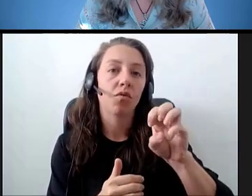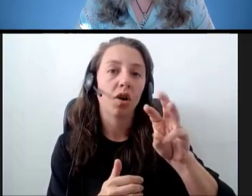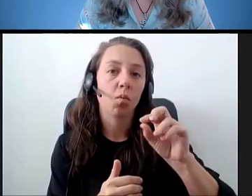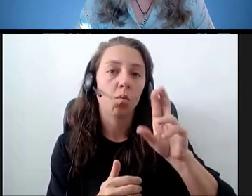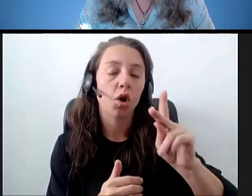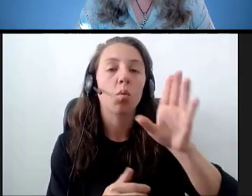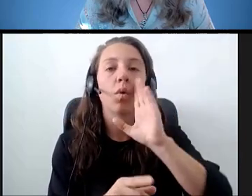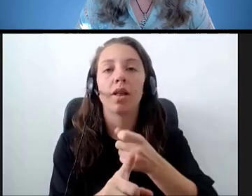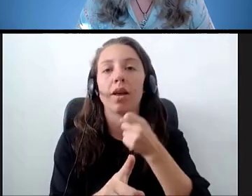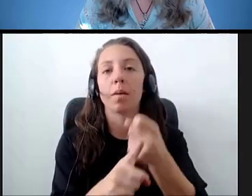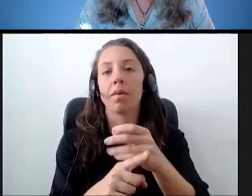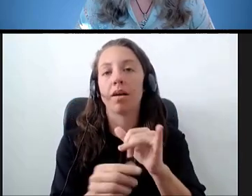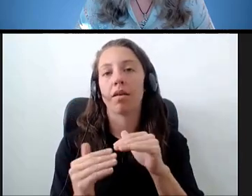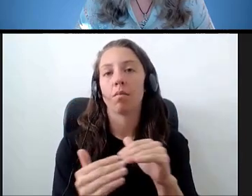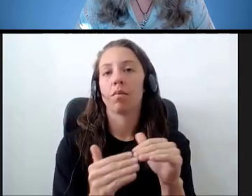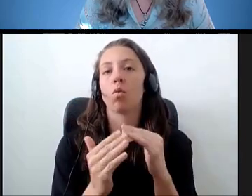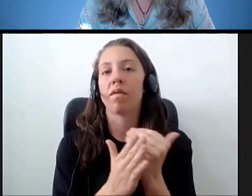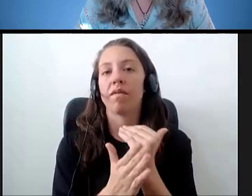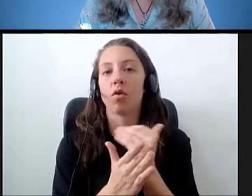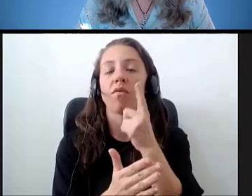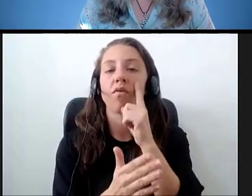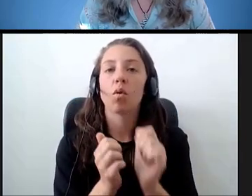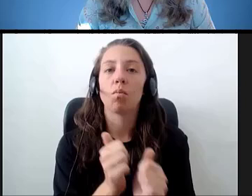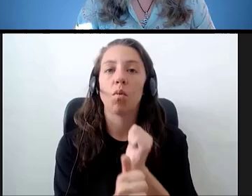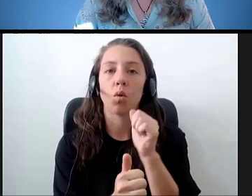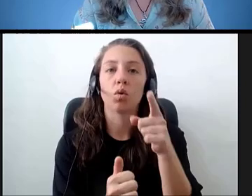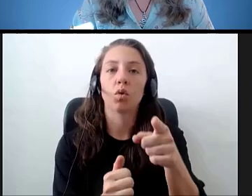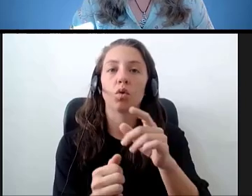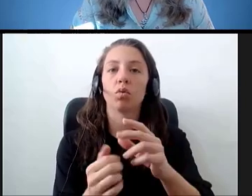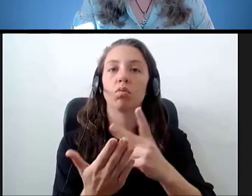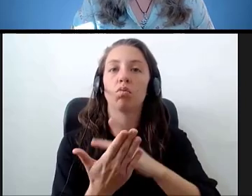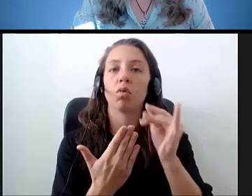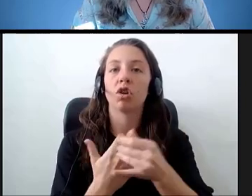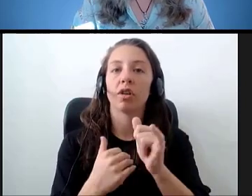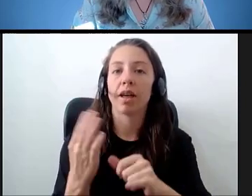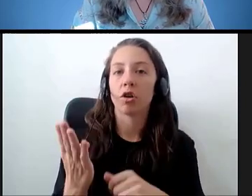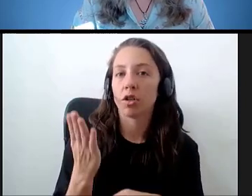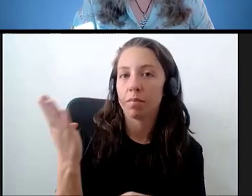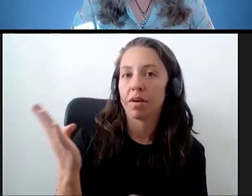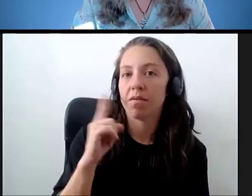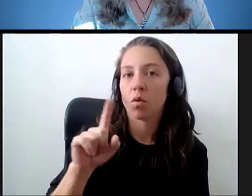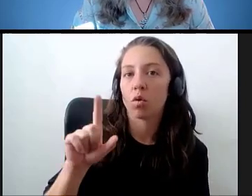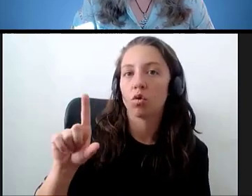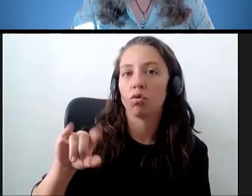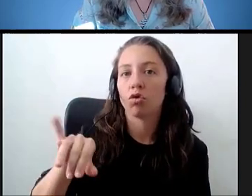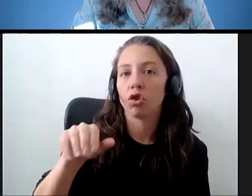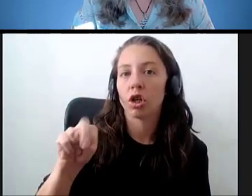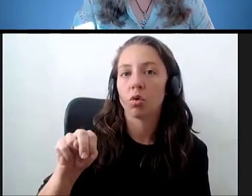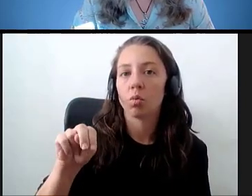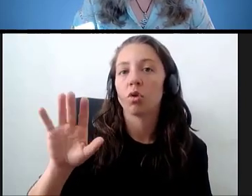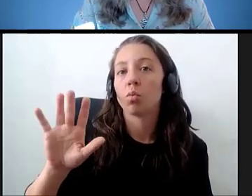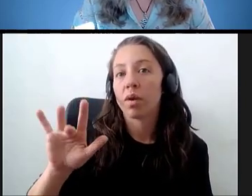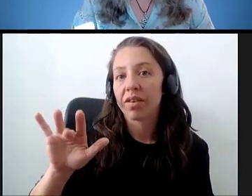of most research project applications. Submitted for January 25th, 2025, due dates and beyond.